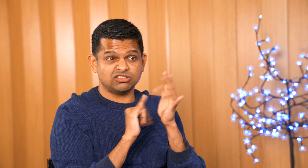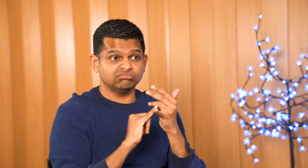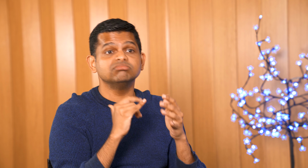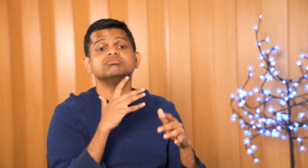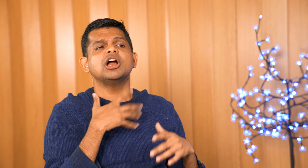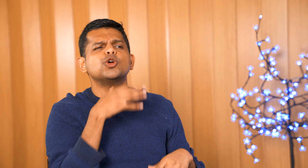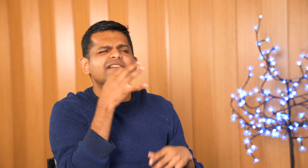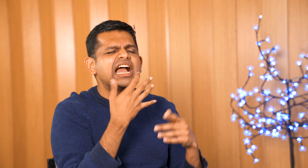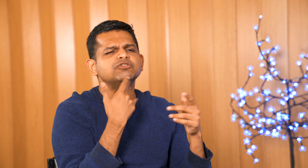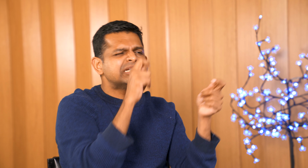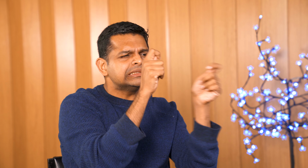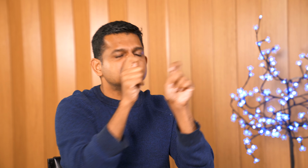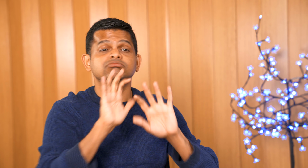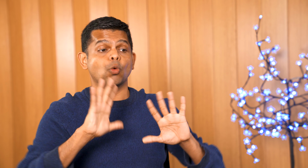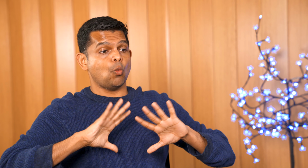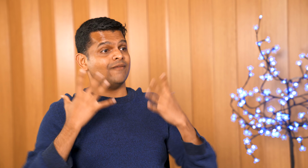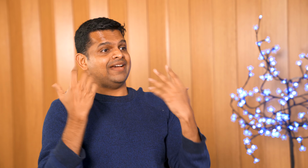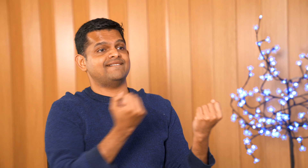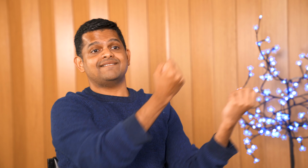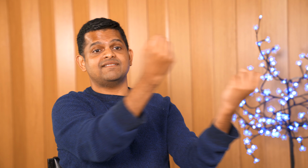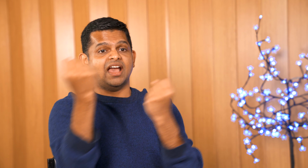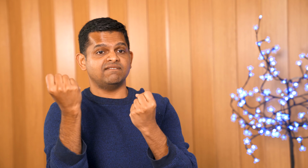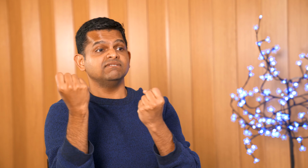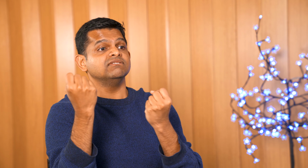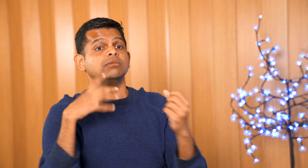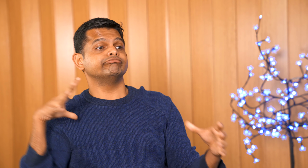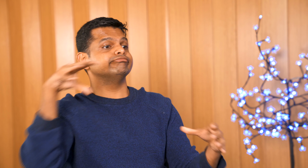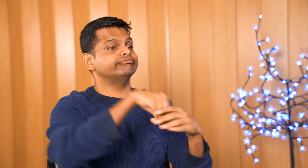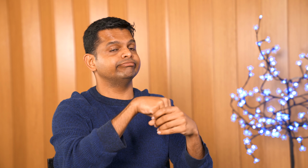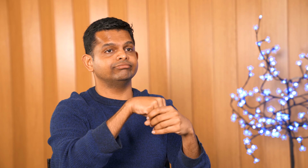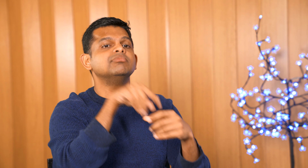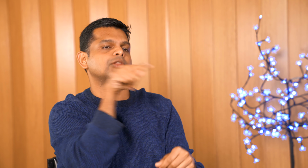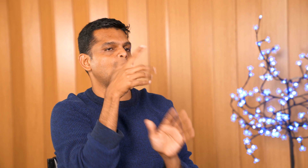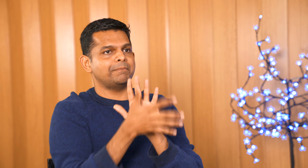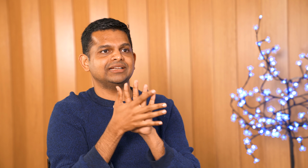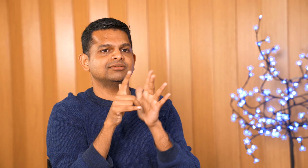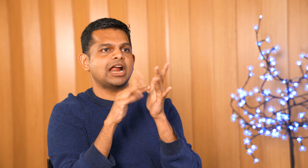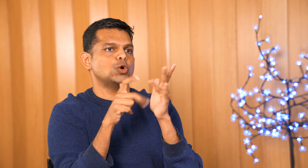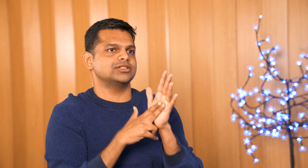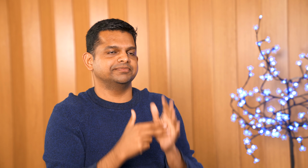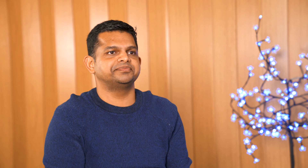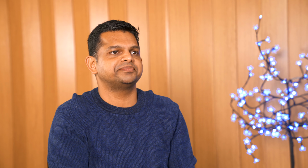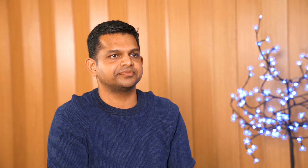then I don't necessarily have to ask for modifications to be put in place, it would be there already.